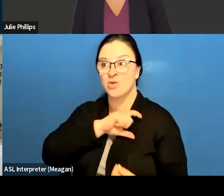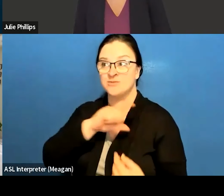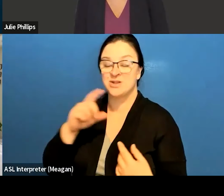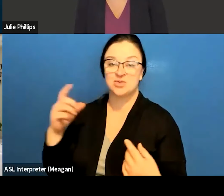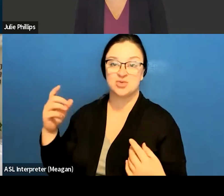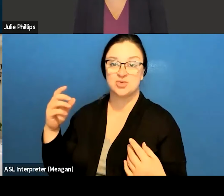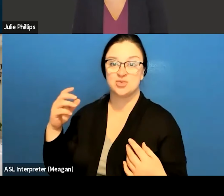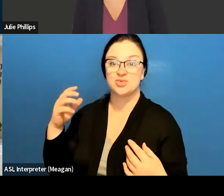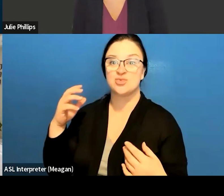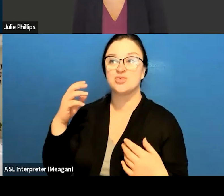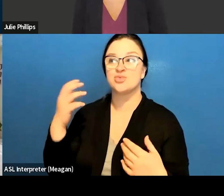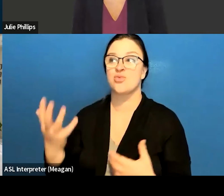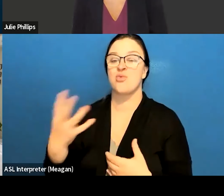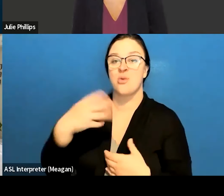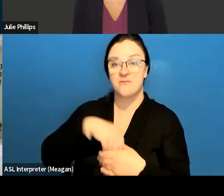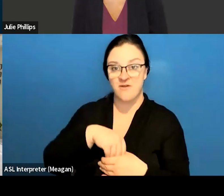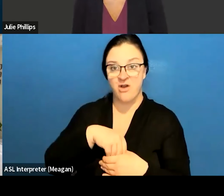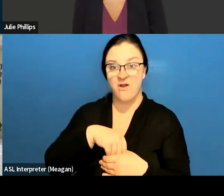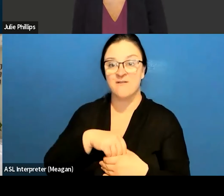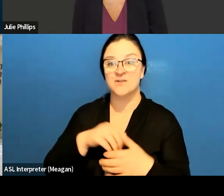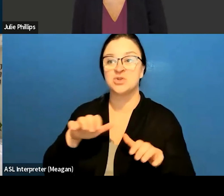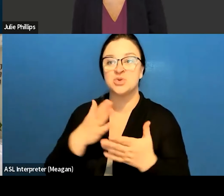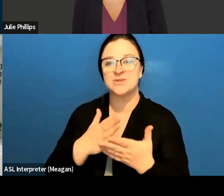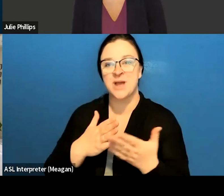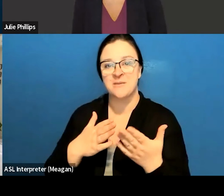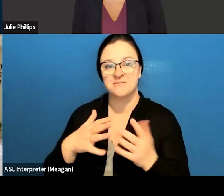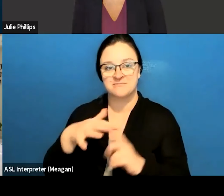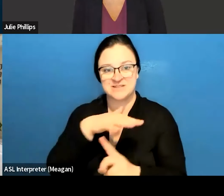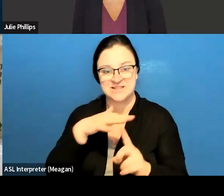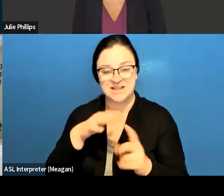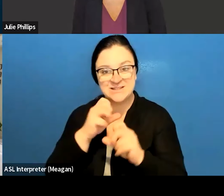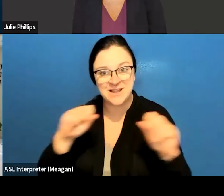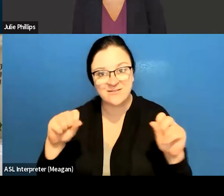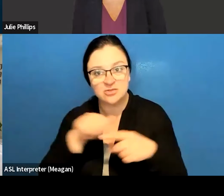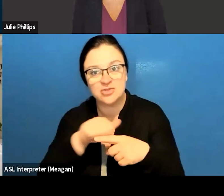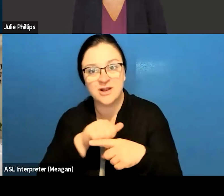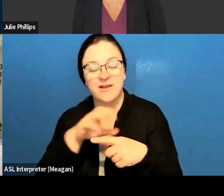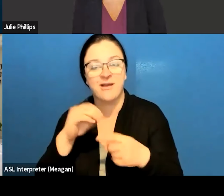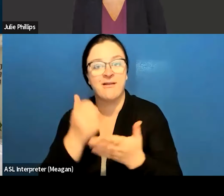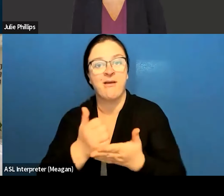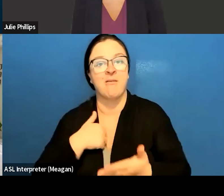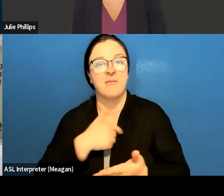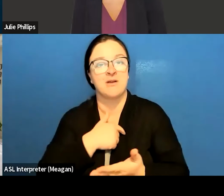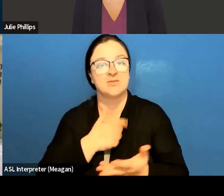to do some scene safety training and to help us to walk through some of those things